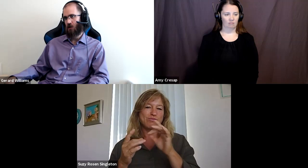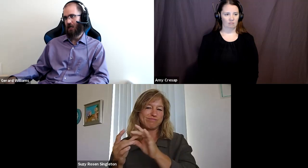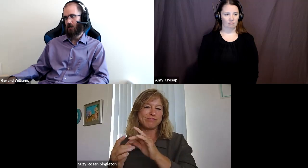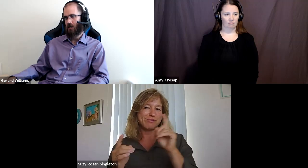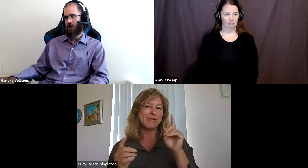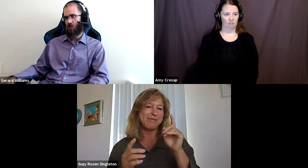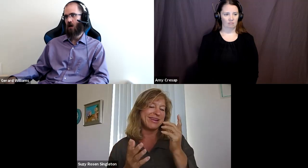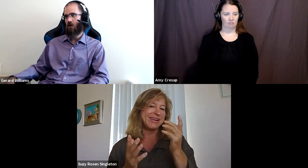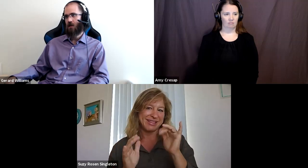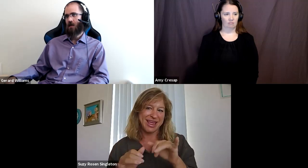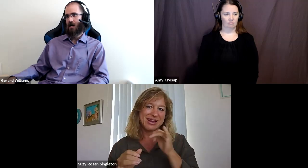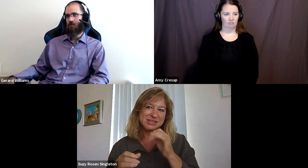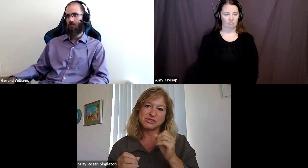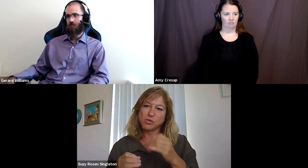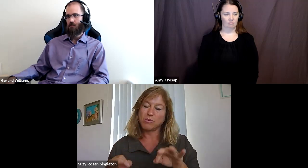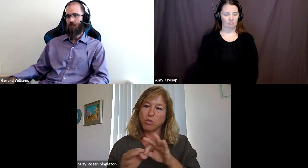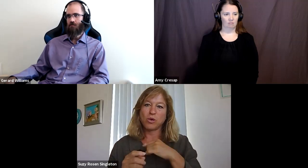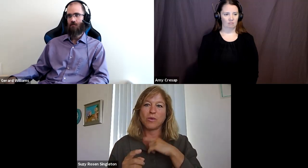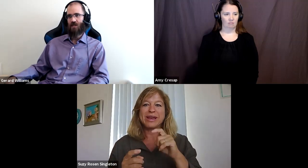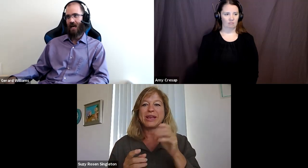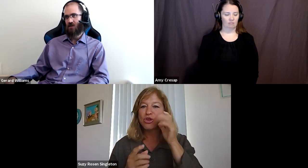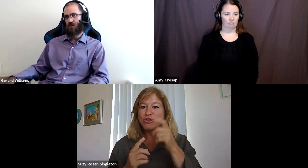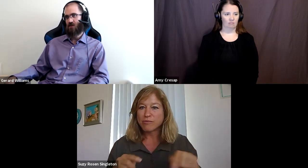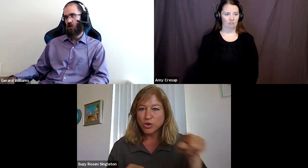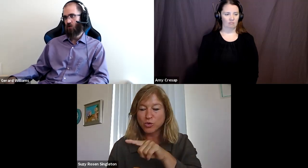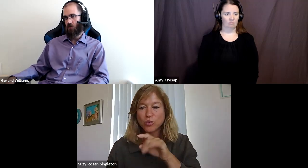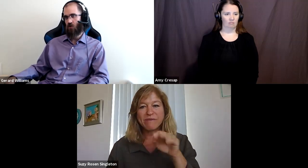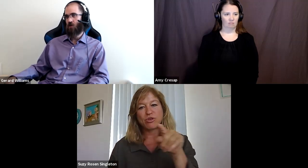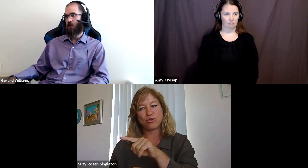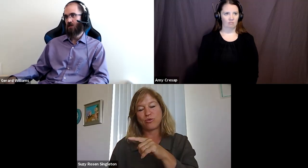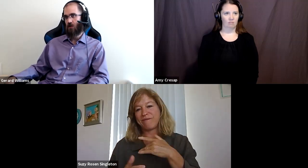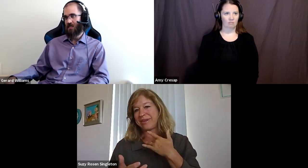later as well. But that is so crucial that we do need to